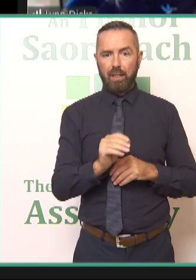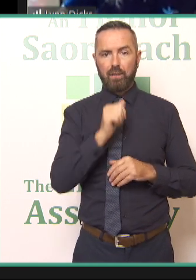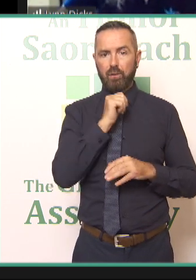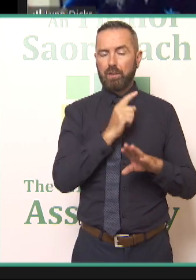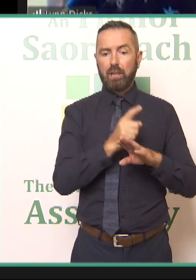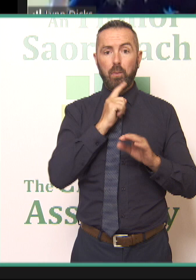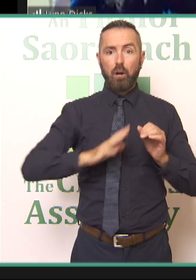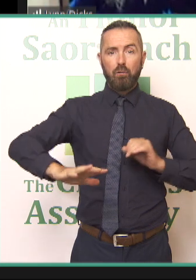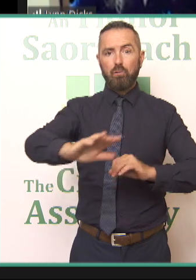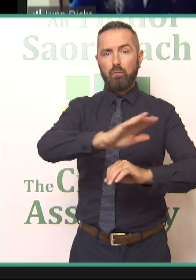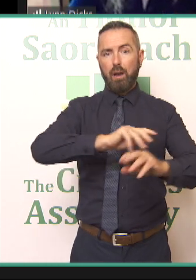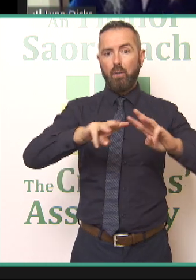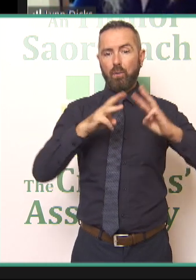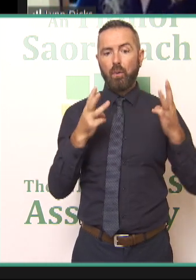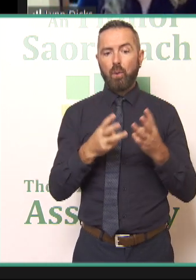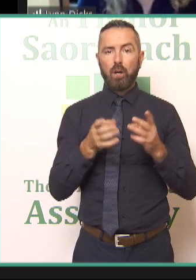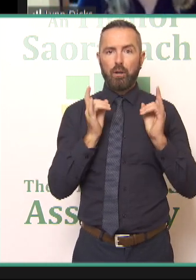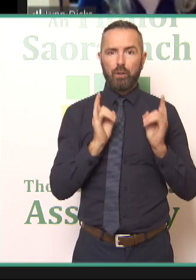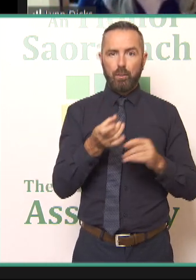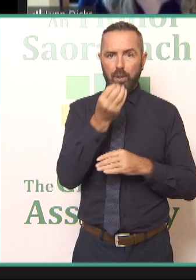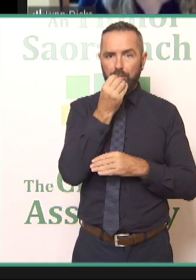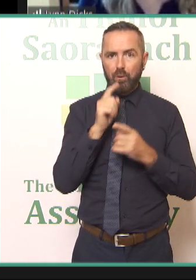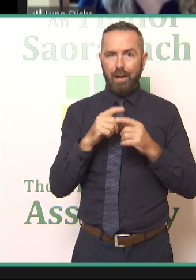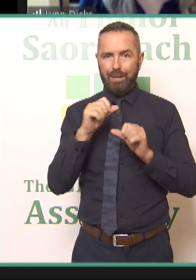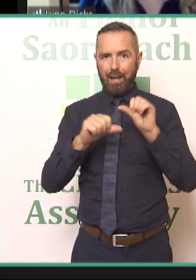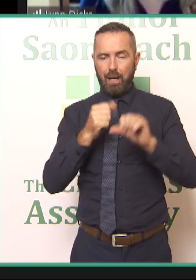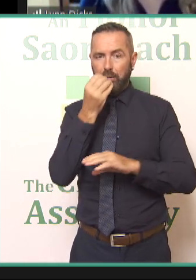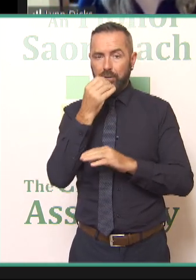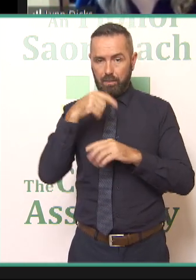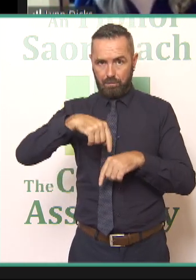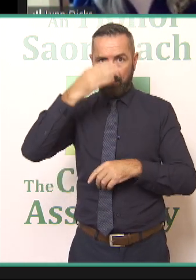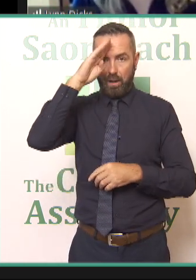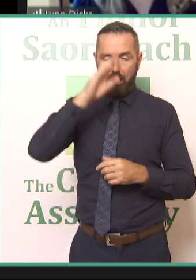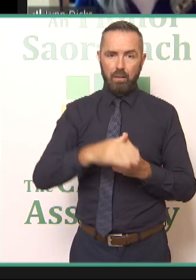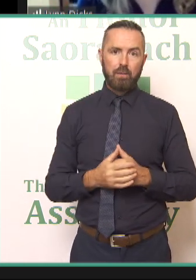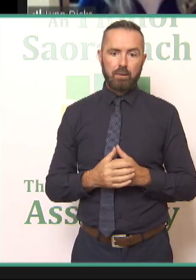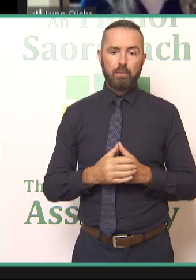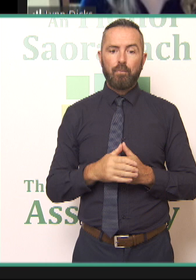over the world which is going to human food and animal feed in Ireland and this is why it matters